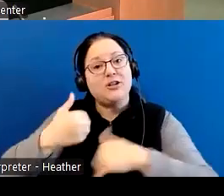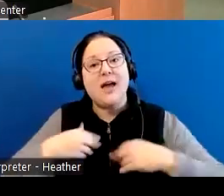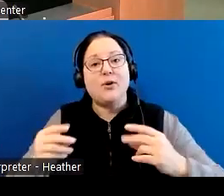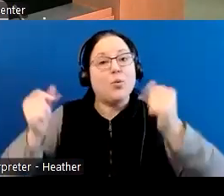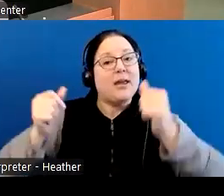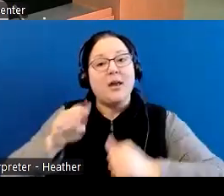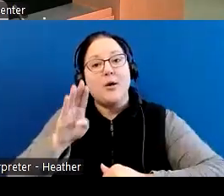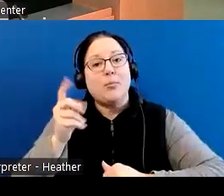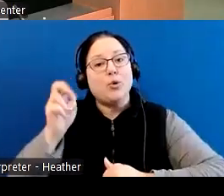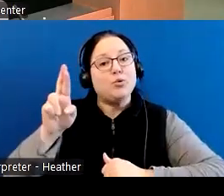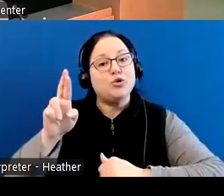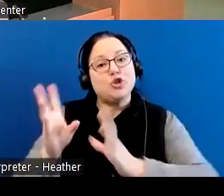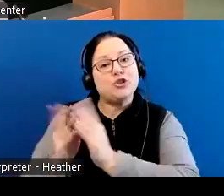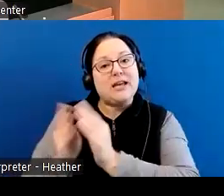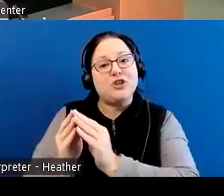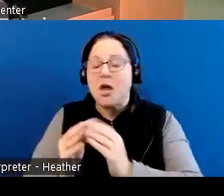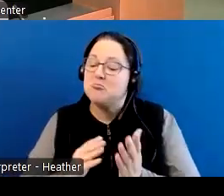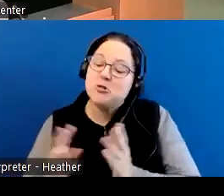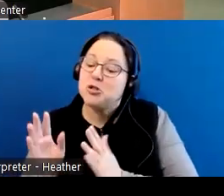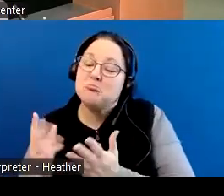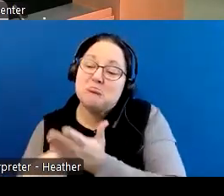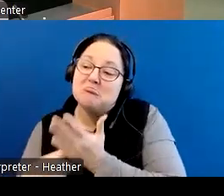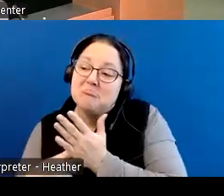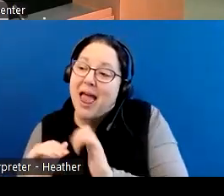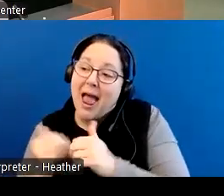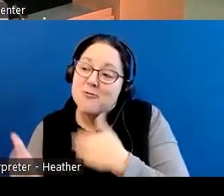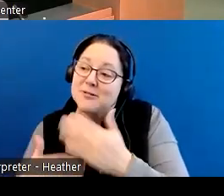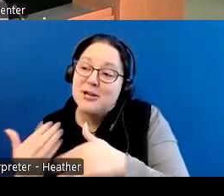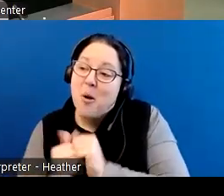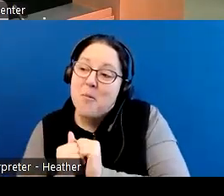over you know a couple days after discharge how's it going with that NSP? Any changes you want to